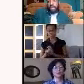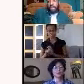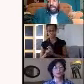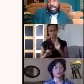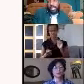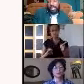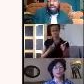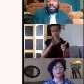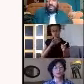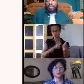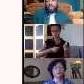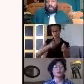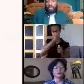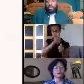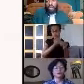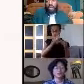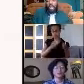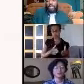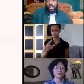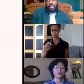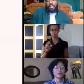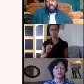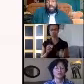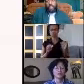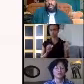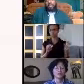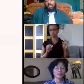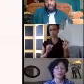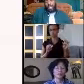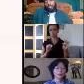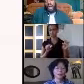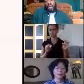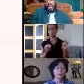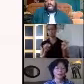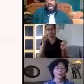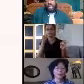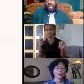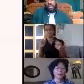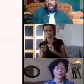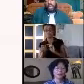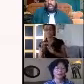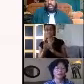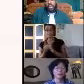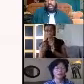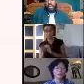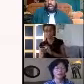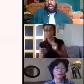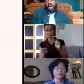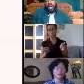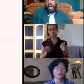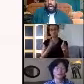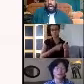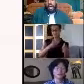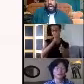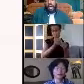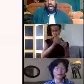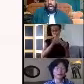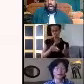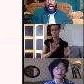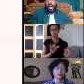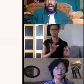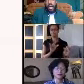So I think it's really important that it's important to reflect back and look at individuals’